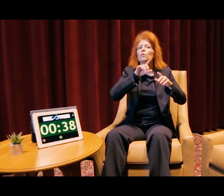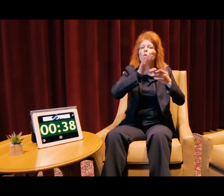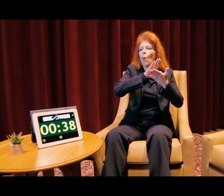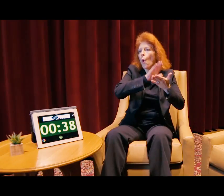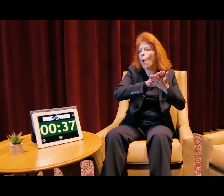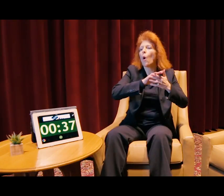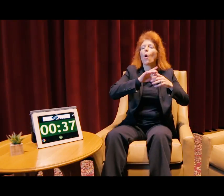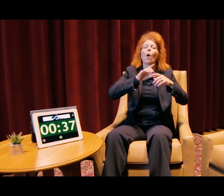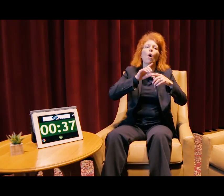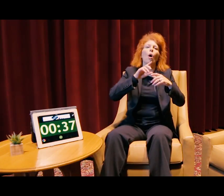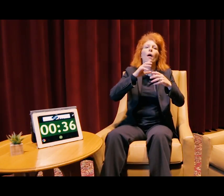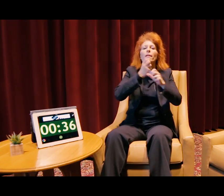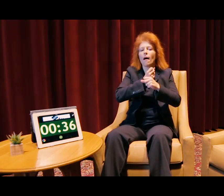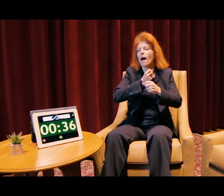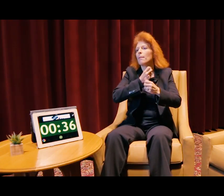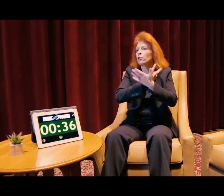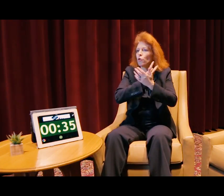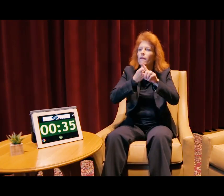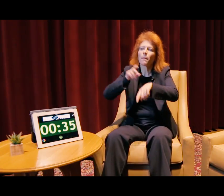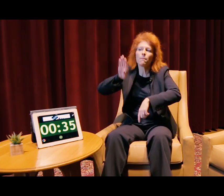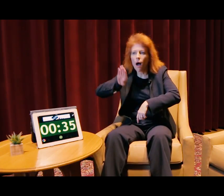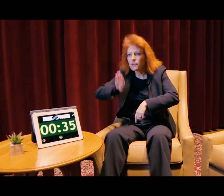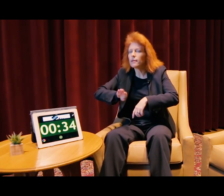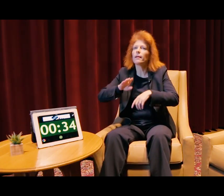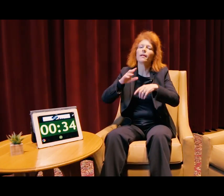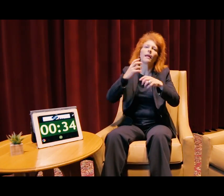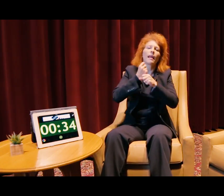an undergraduate in Boston. And then I went to get some life experience working.